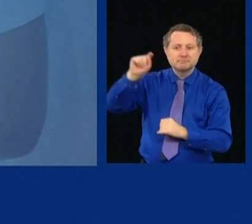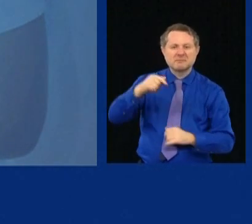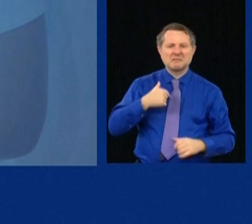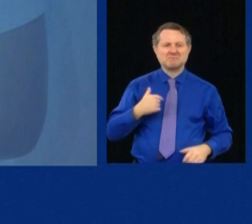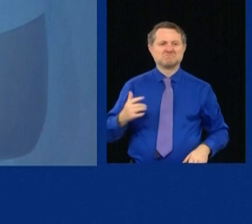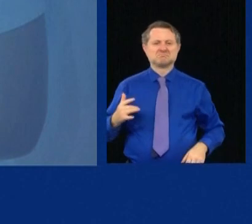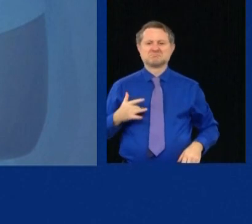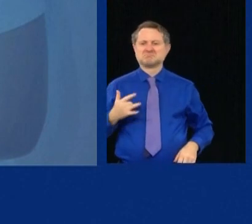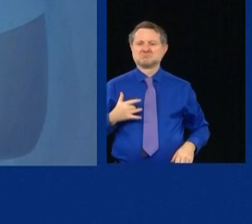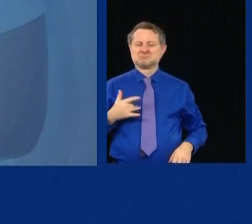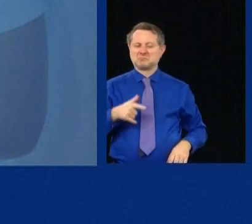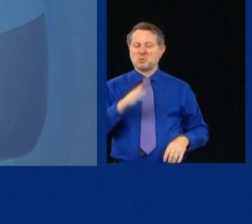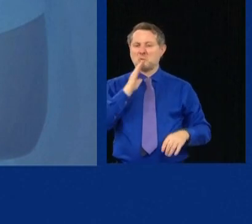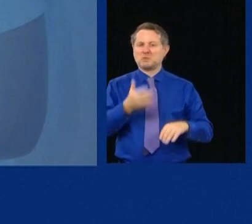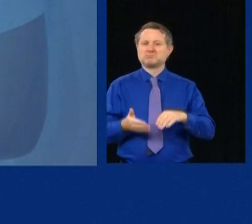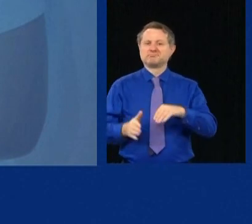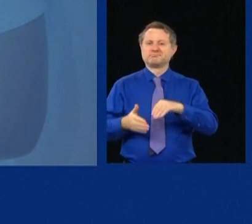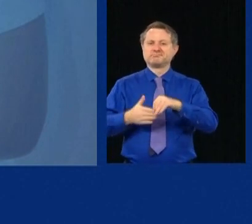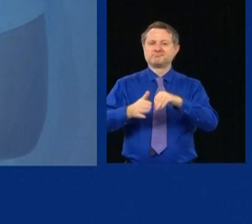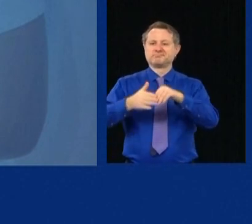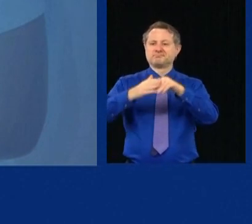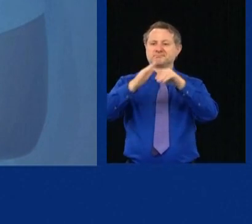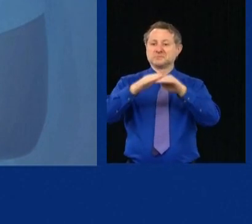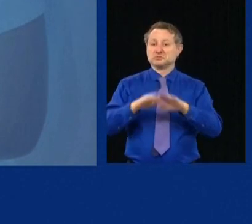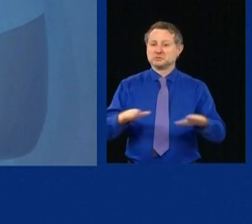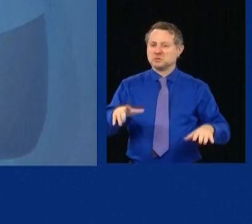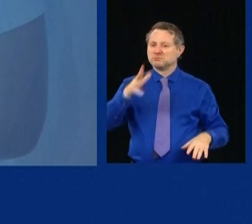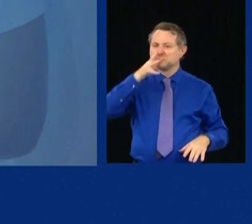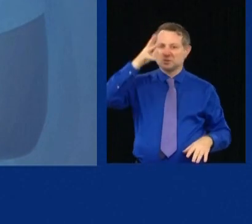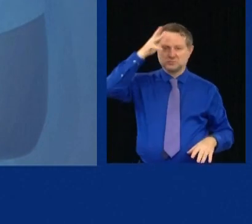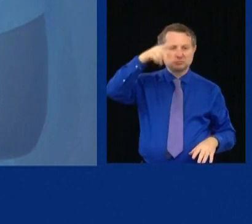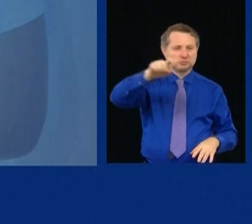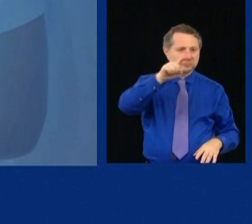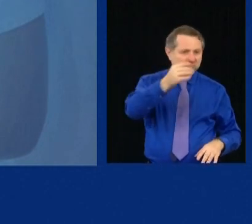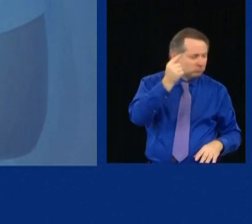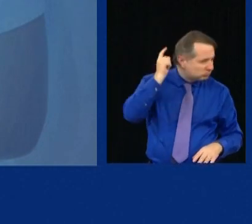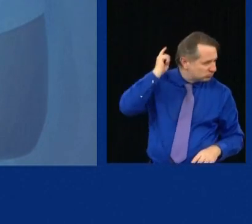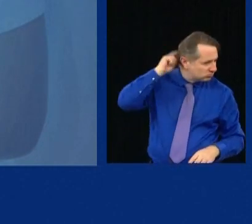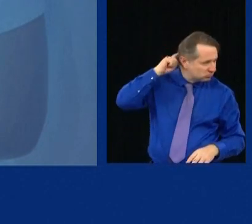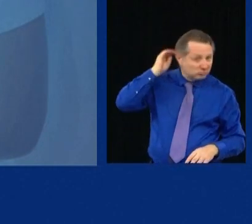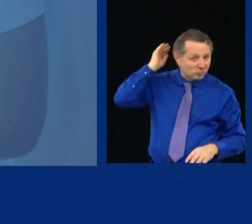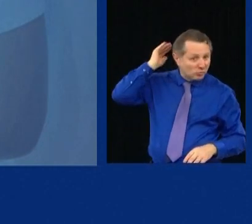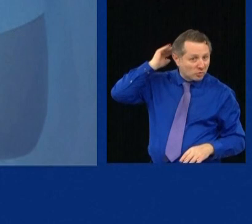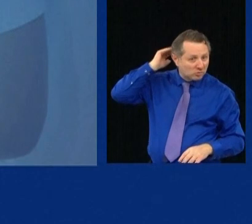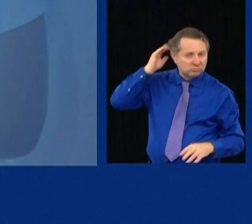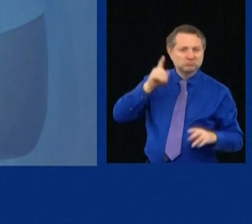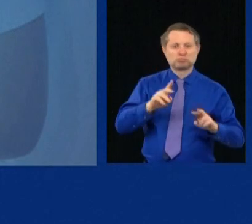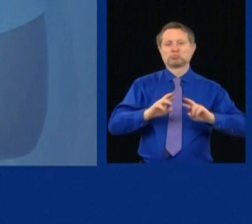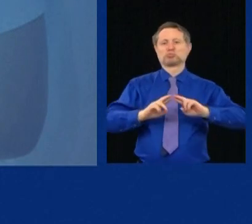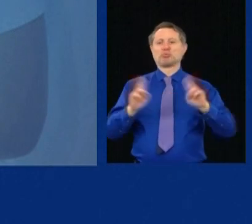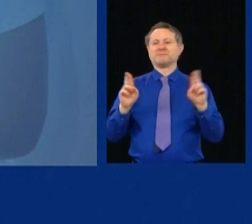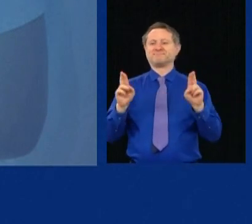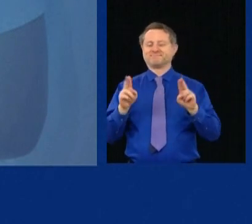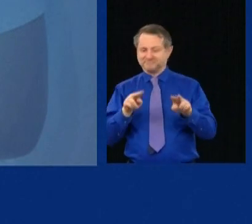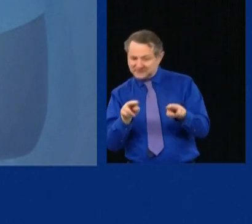LOOKING AT THE SAME SITUATION AND I EXPECT THIS IS ONLY GOING